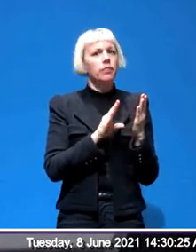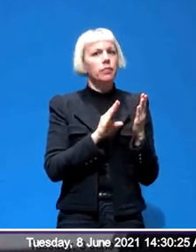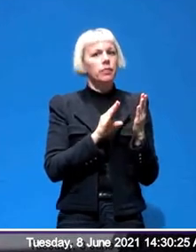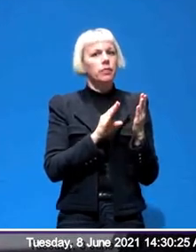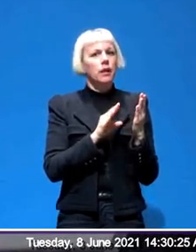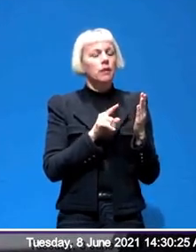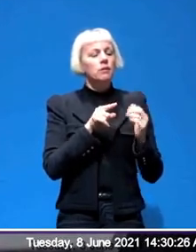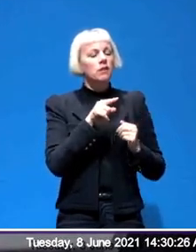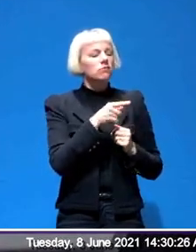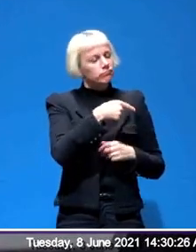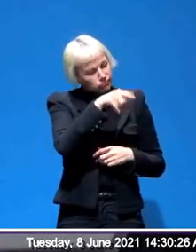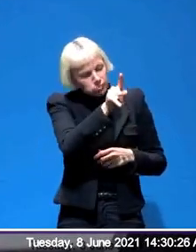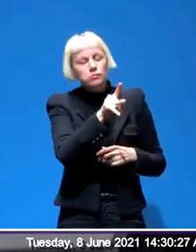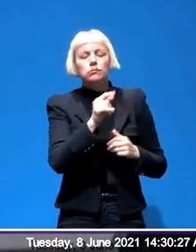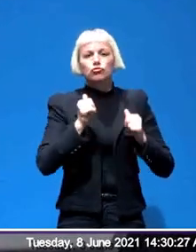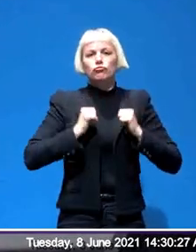of ethics training online module.